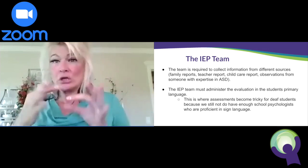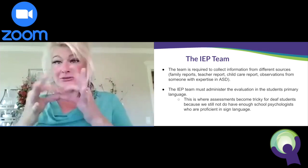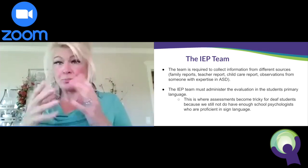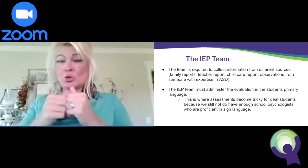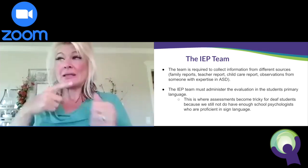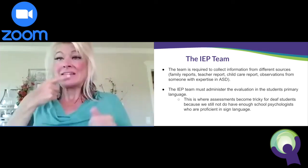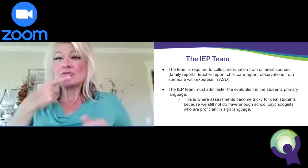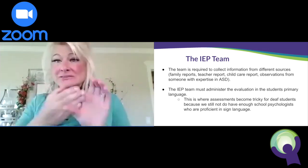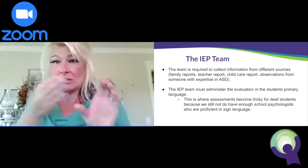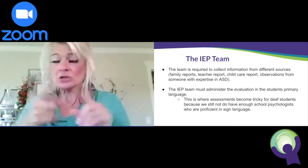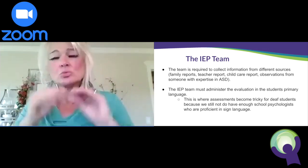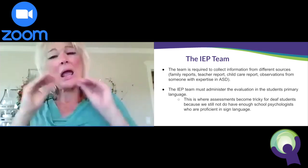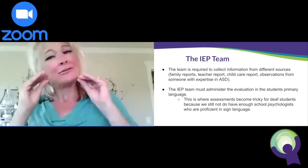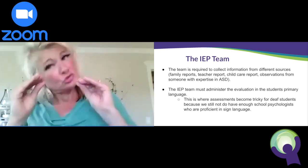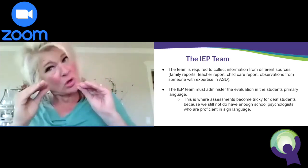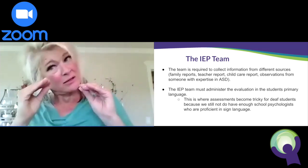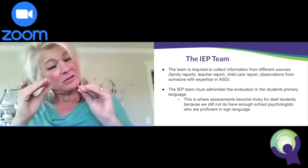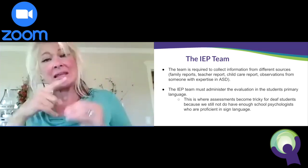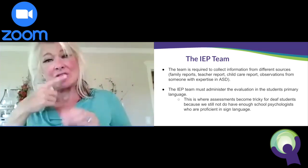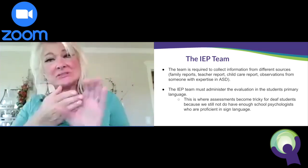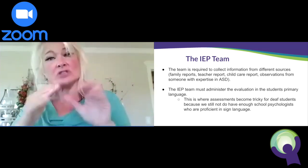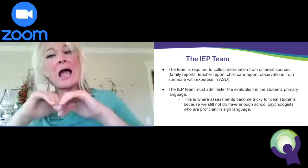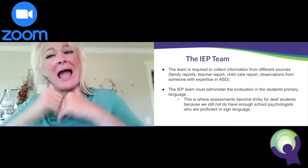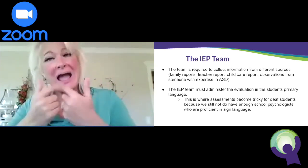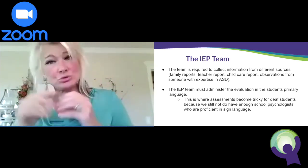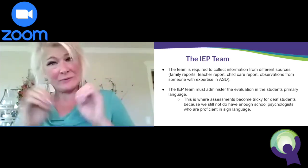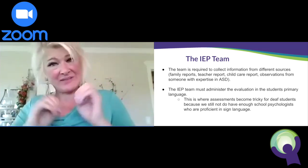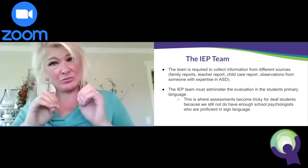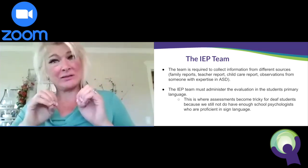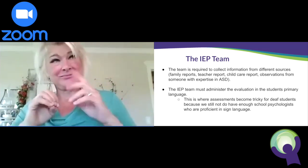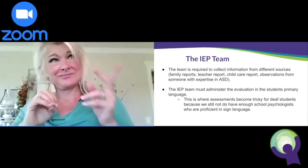They need to have a good interpreter with a psychologist